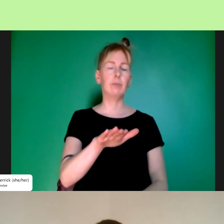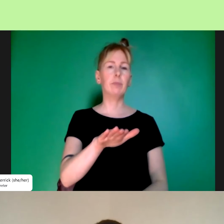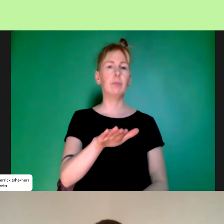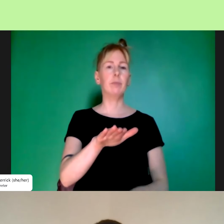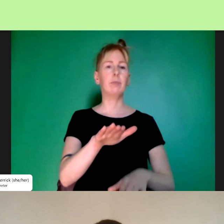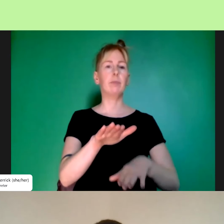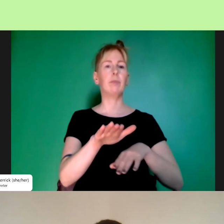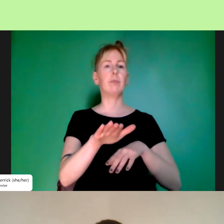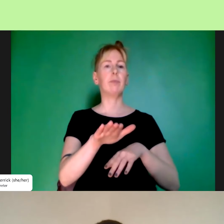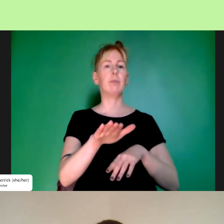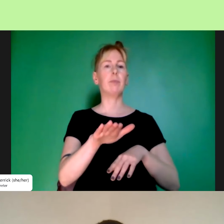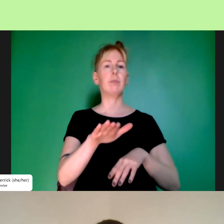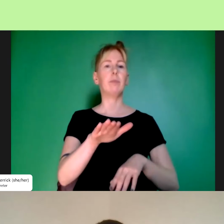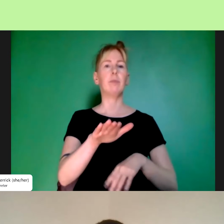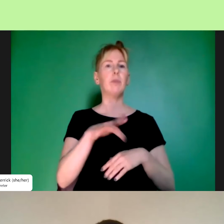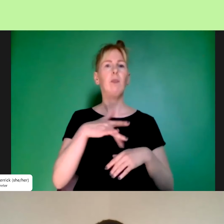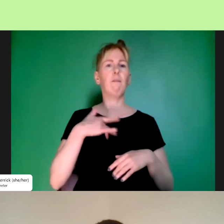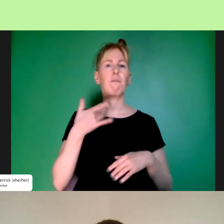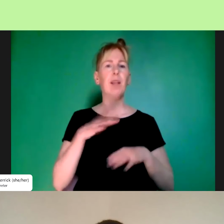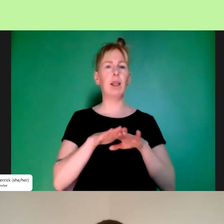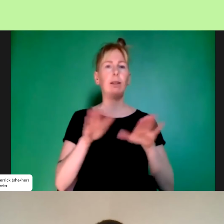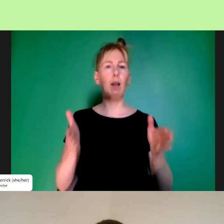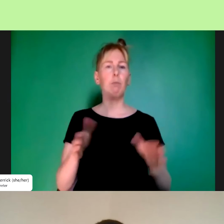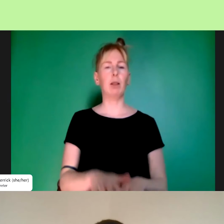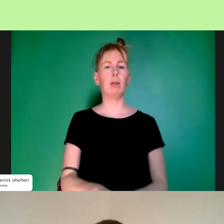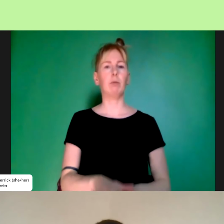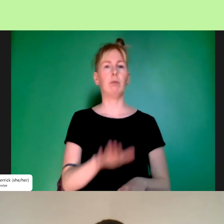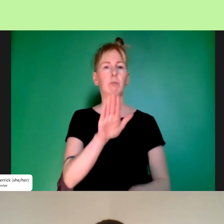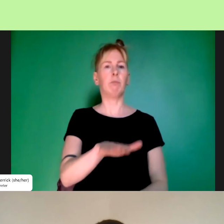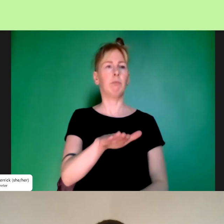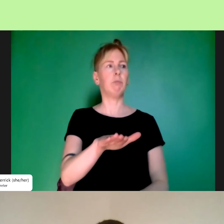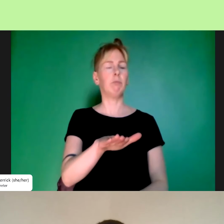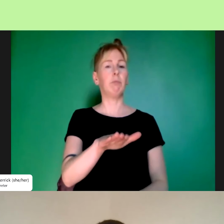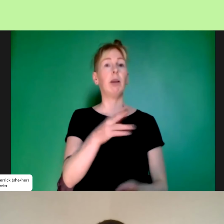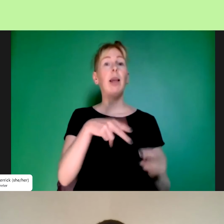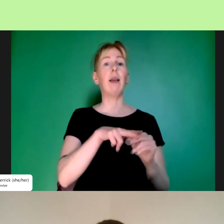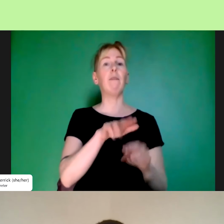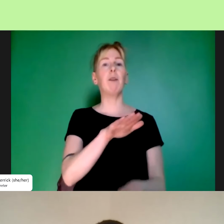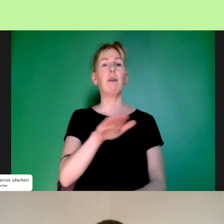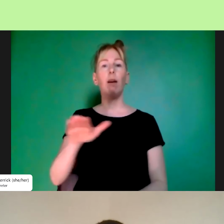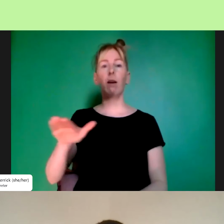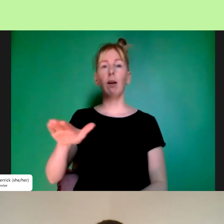it. It's only when you move it. And there is the kind of difference - moving as difference,